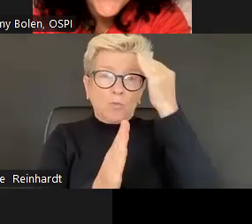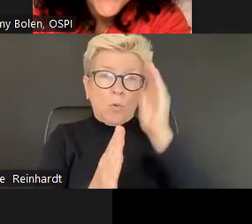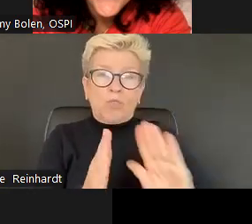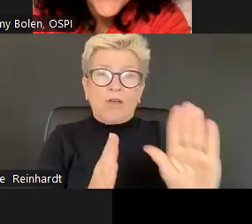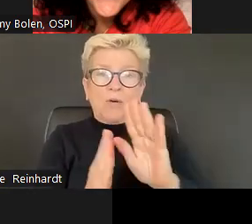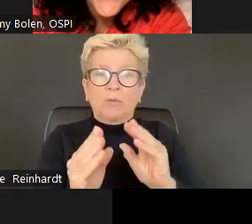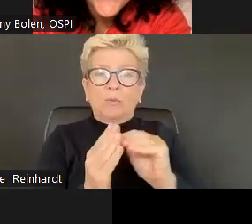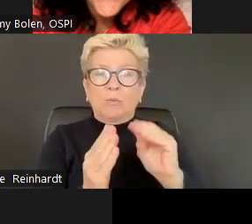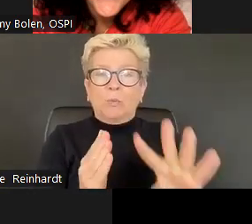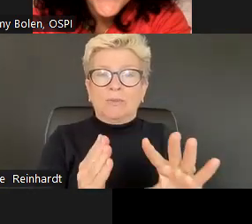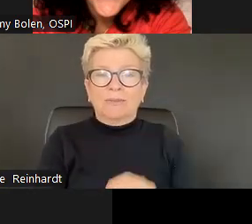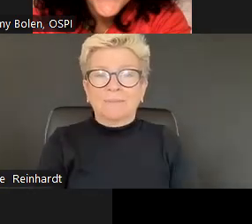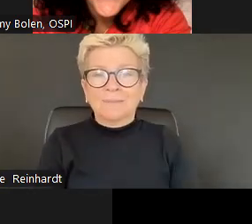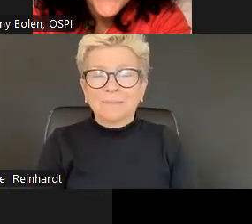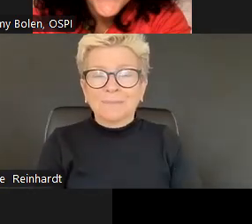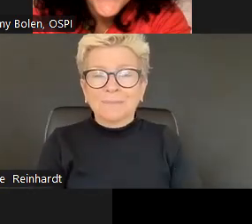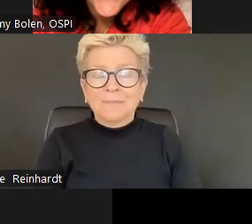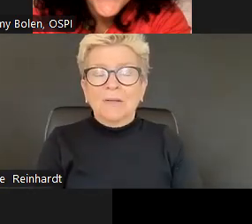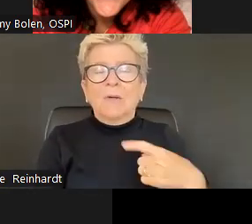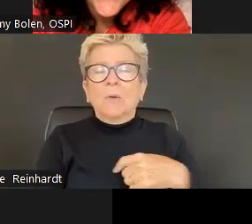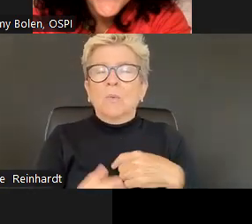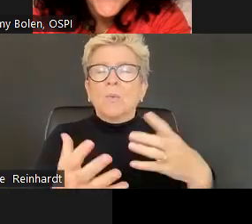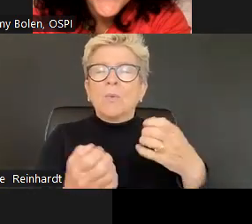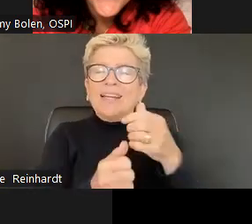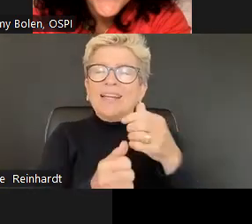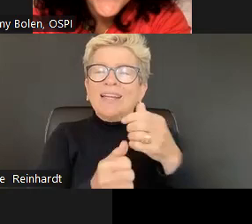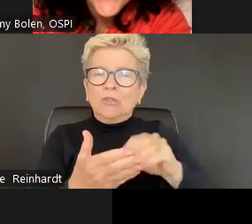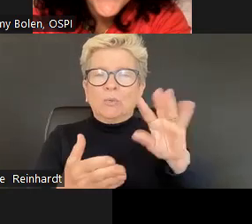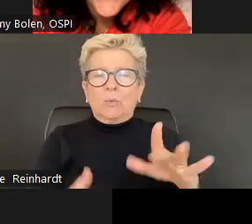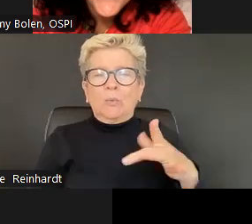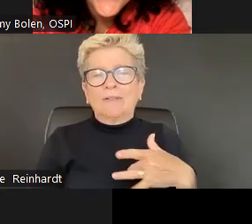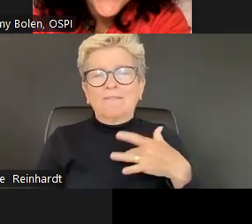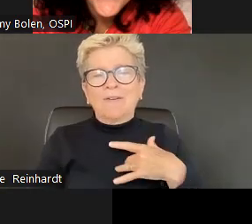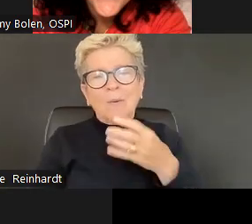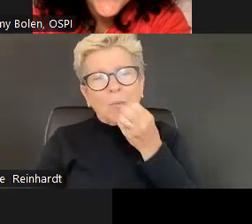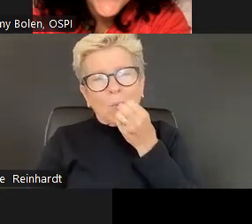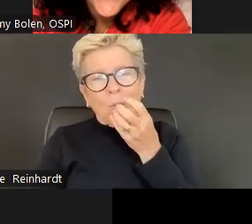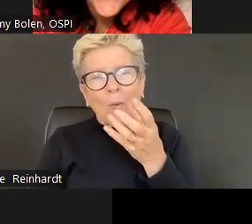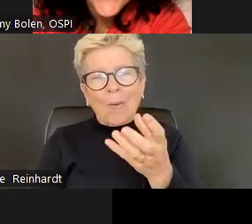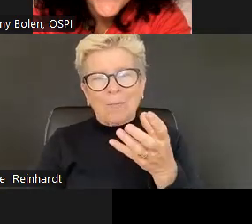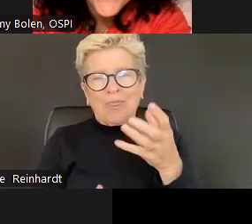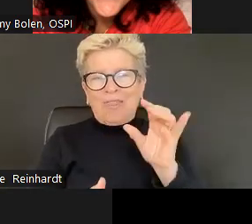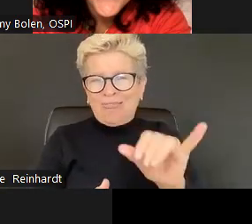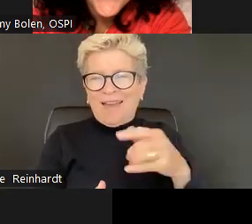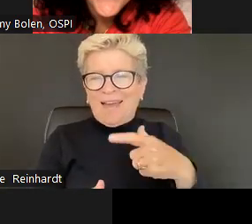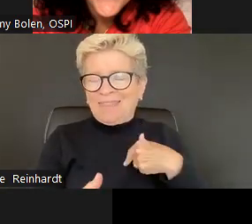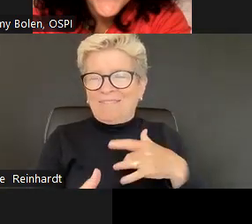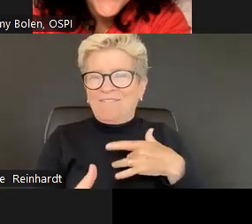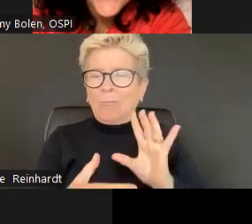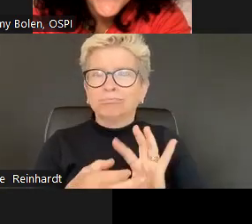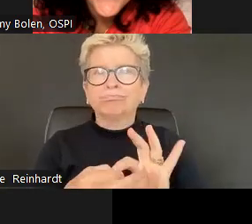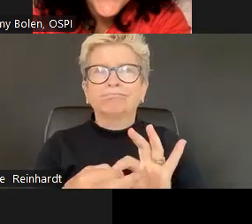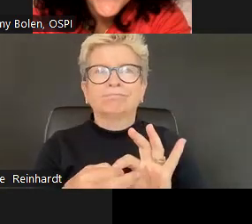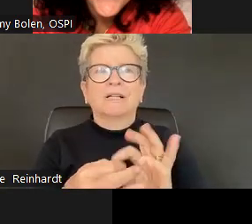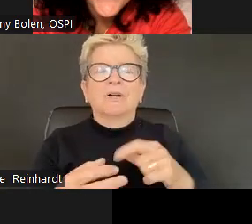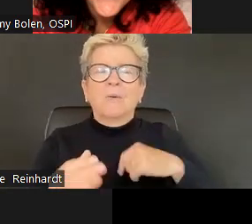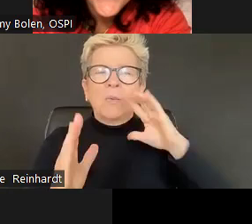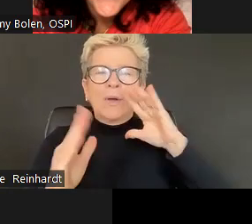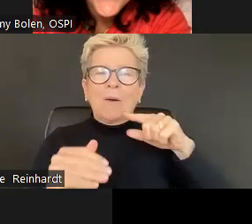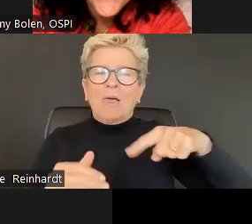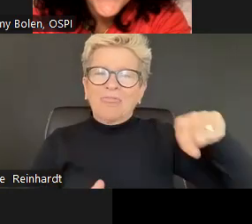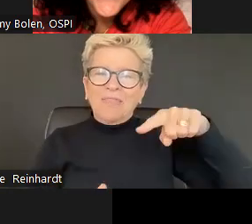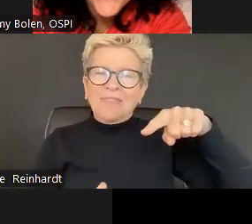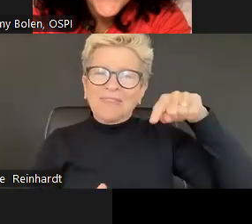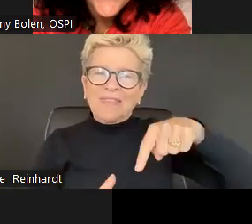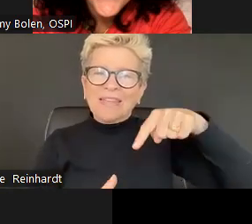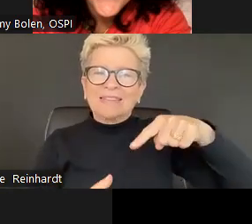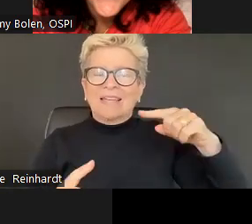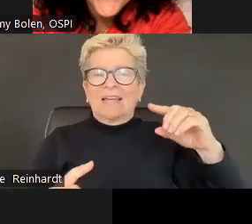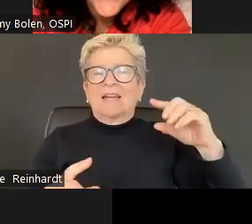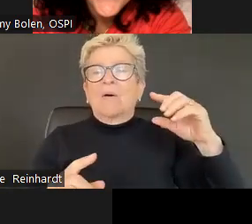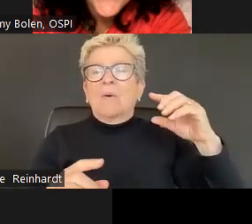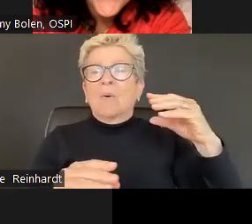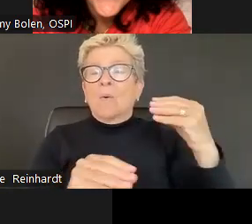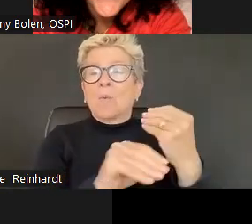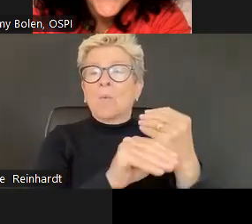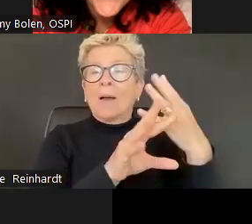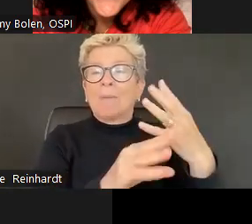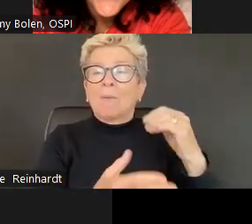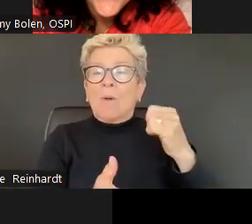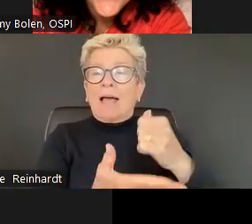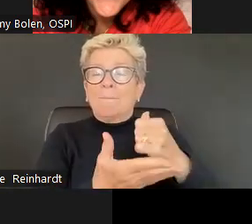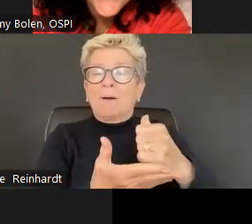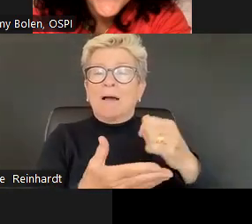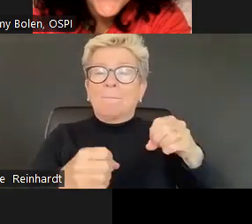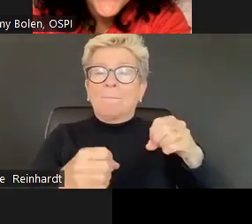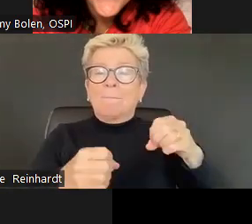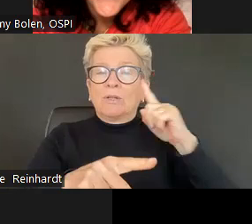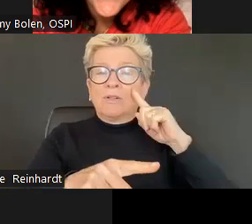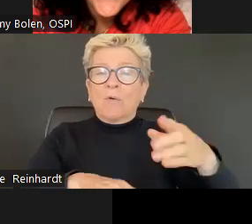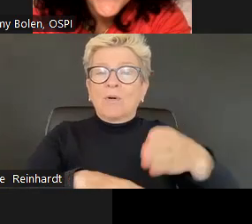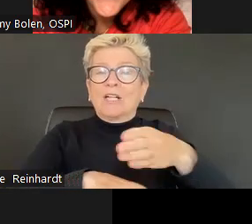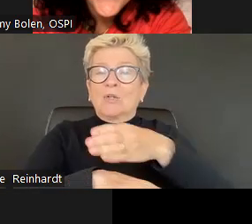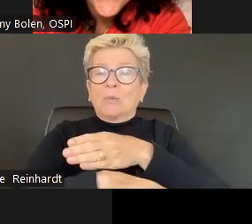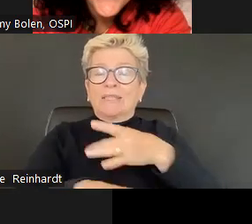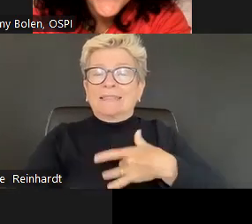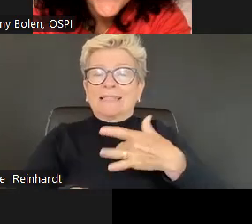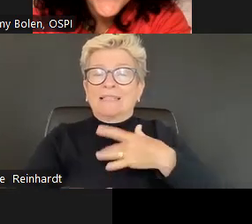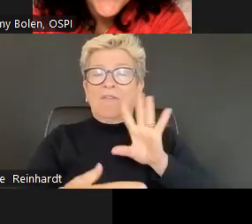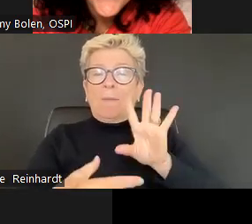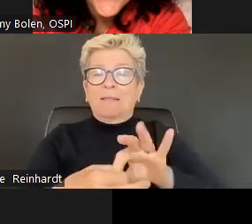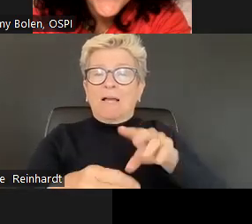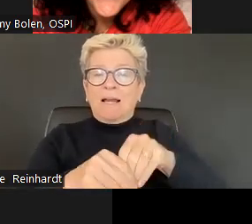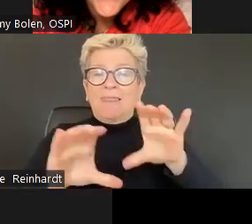curriculum planning, and intentional ways that they get to know their students. We want each student to feel that kind of warmth.